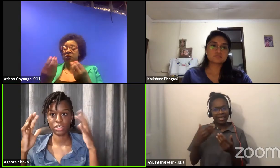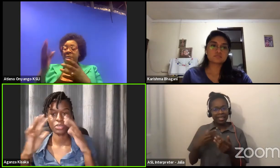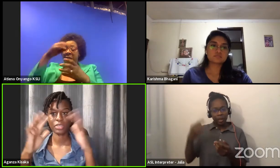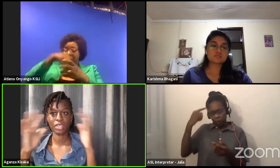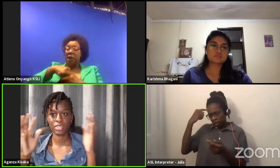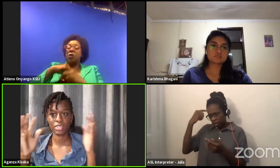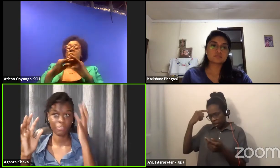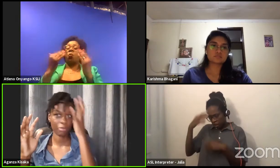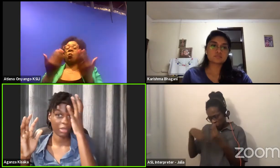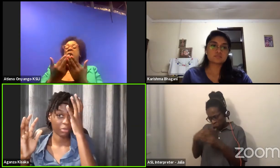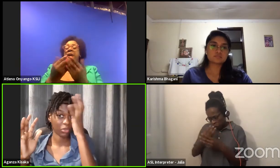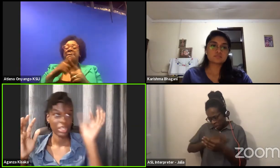your own little safe bubble.